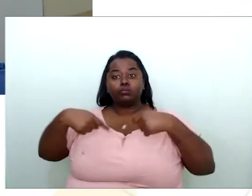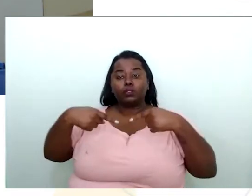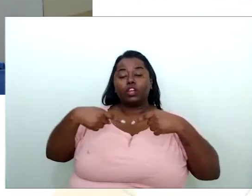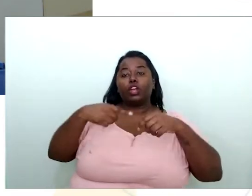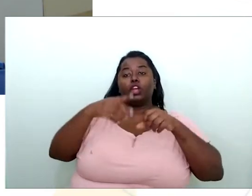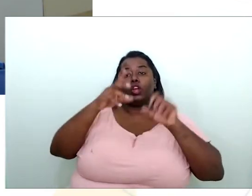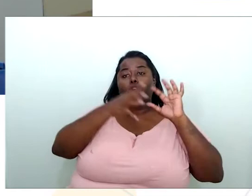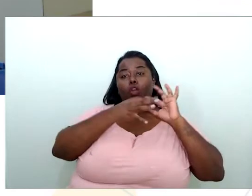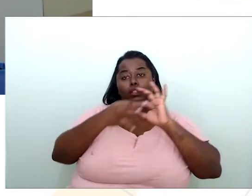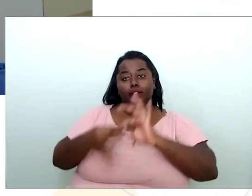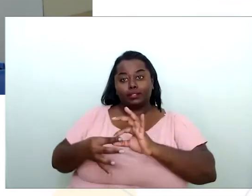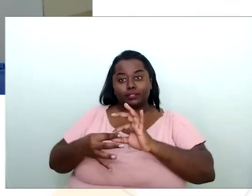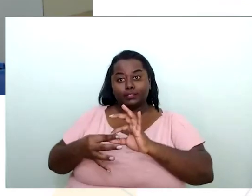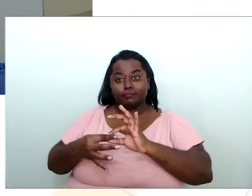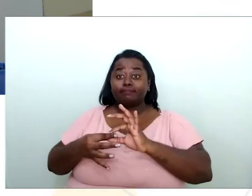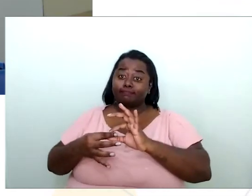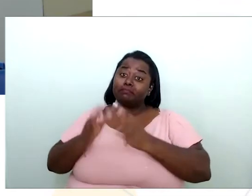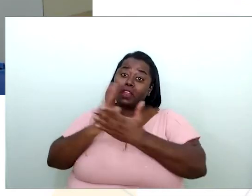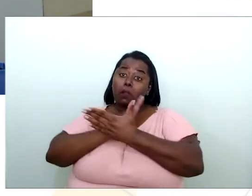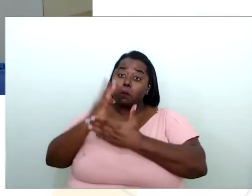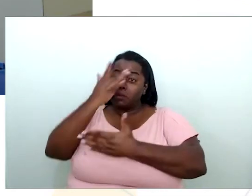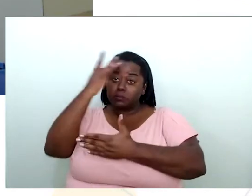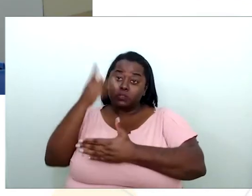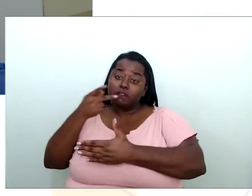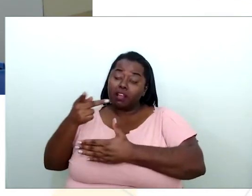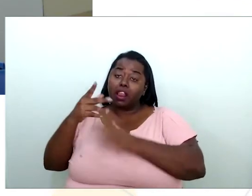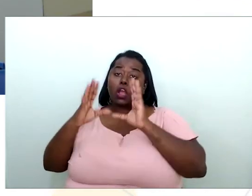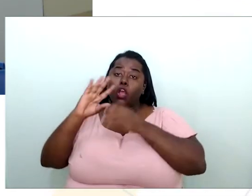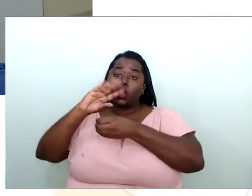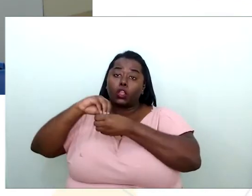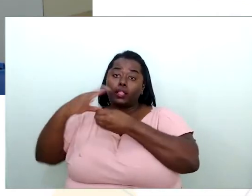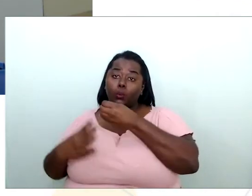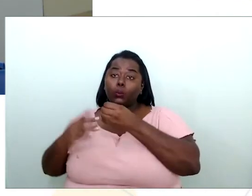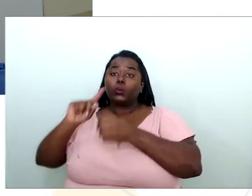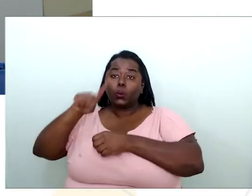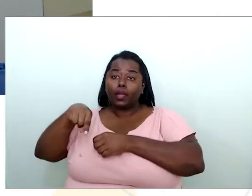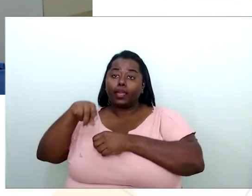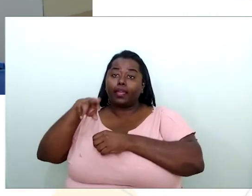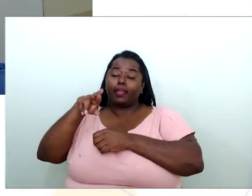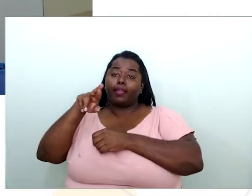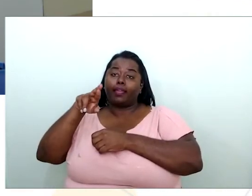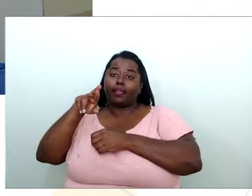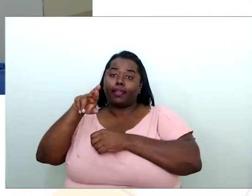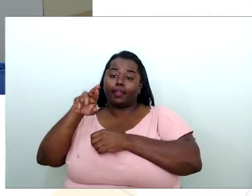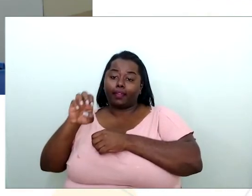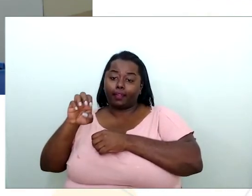have an alternative view that content is not King context is king or queen if you